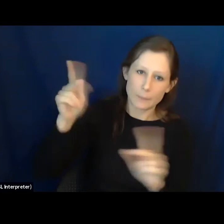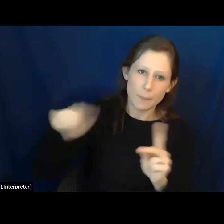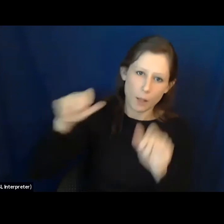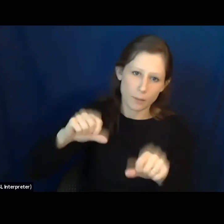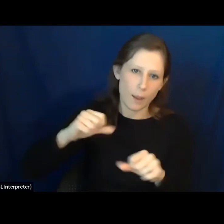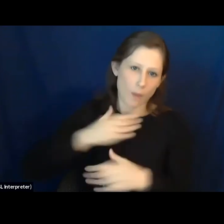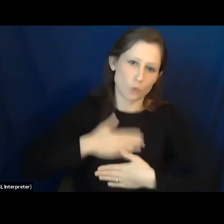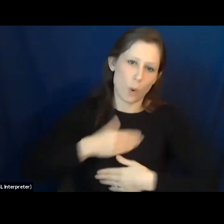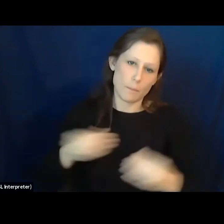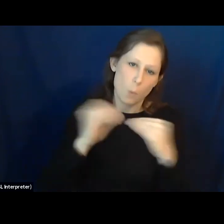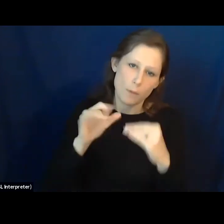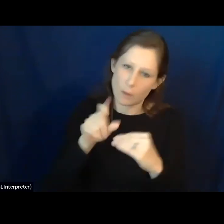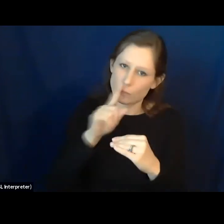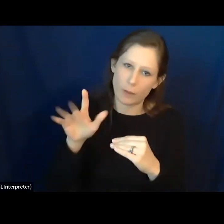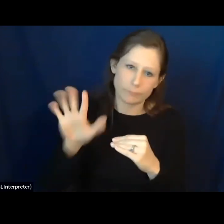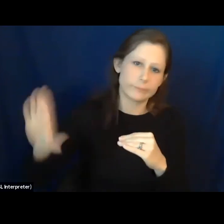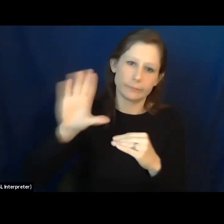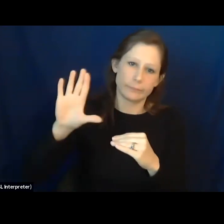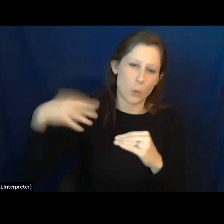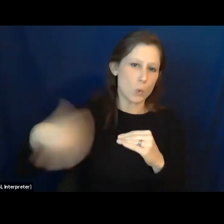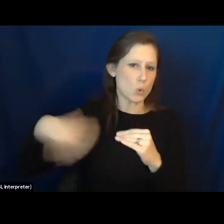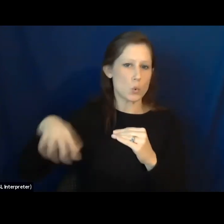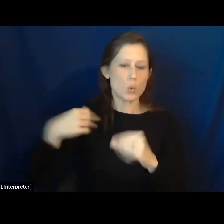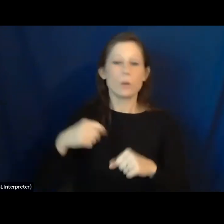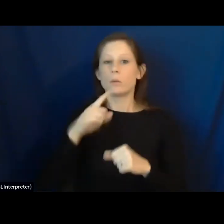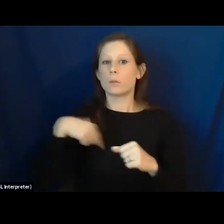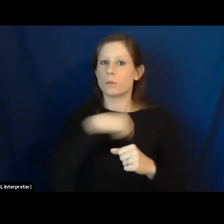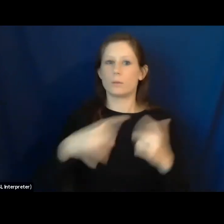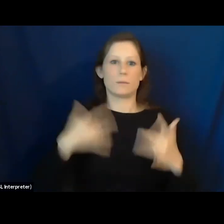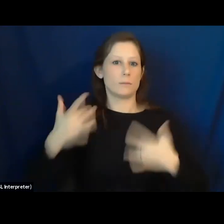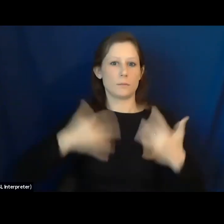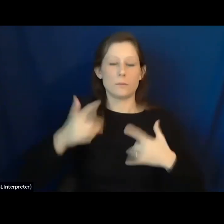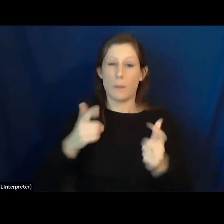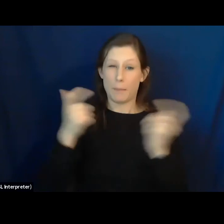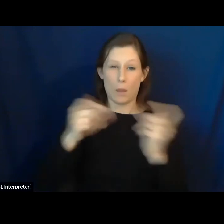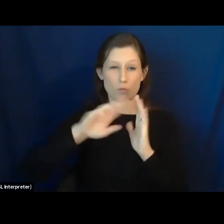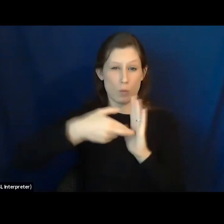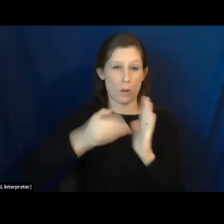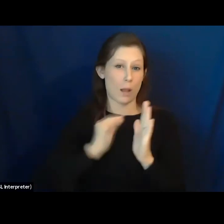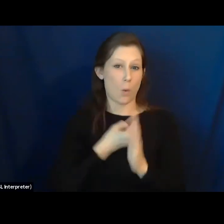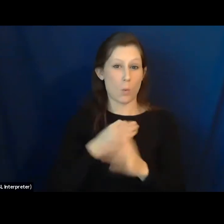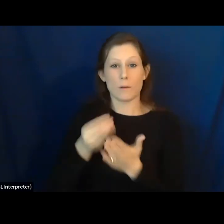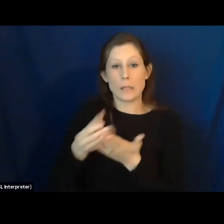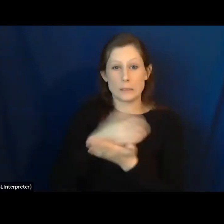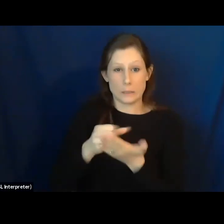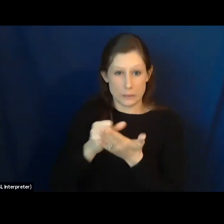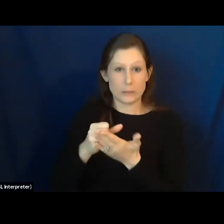excited about this and it's going to play a big role in 2021 in our funding opportunities.